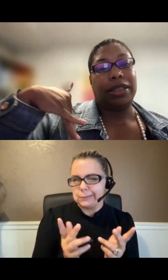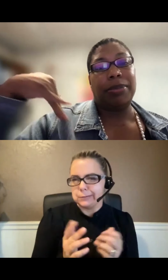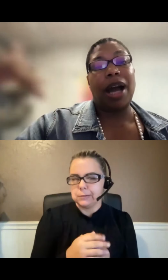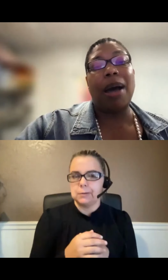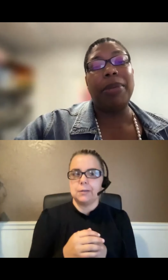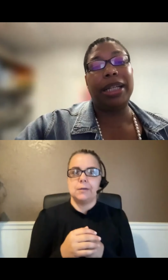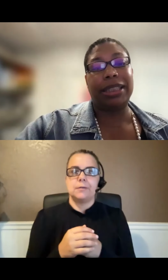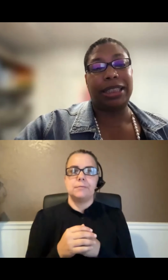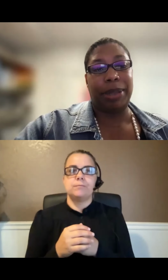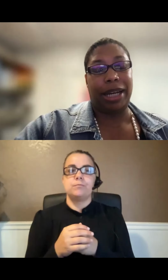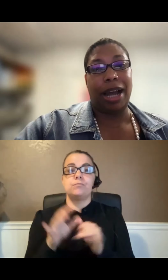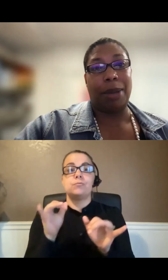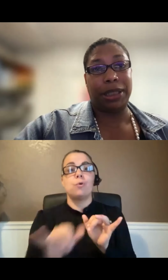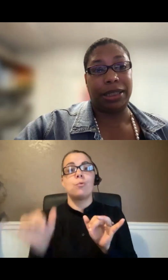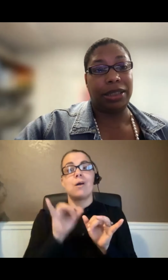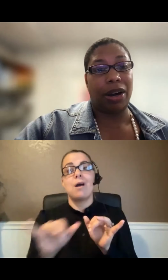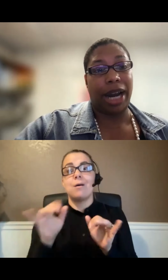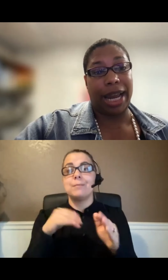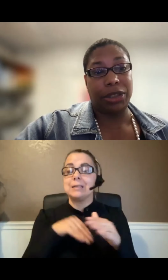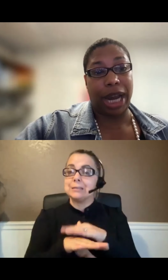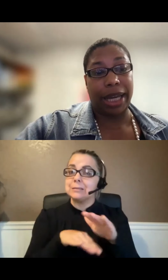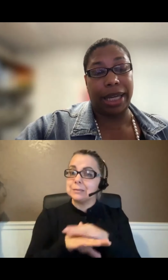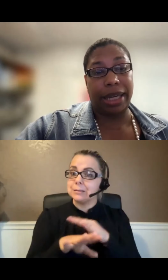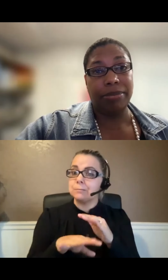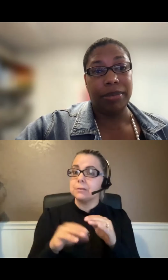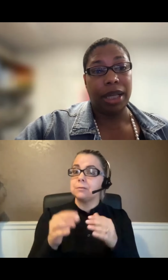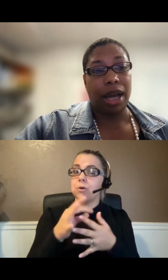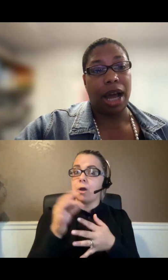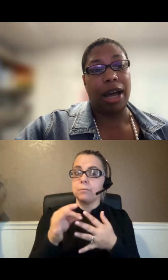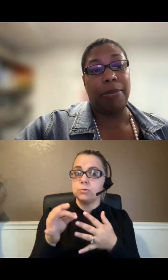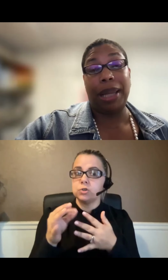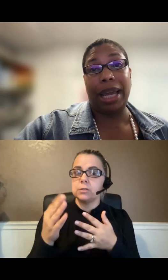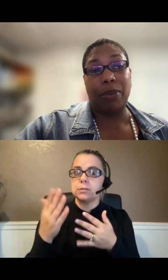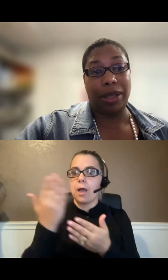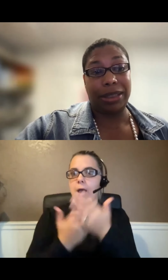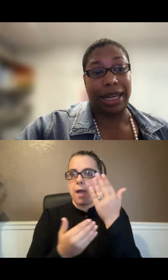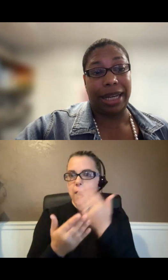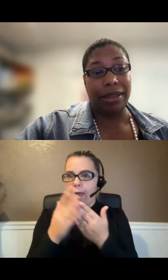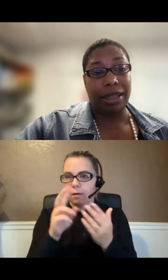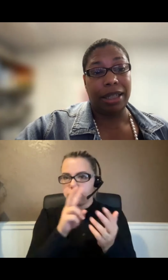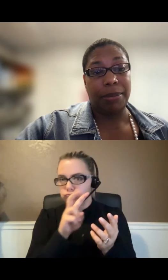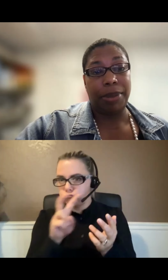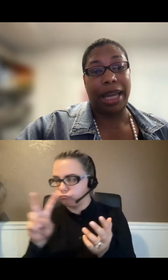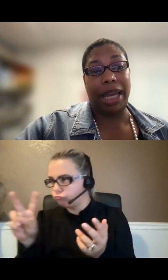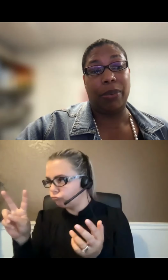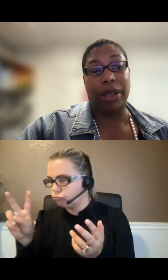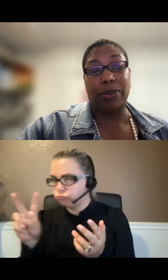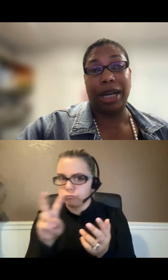Some common accessibility options are hand tracking, playing while sitting, playing with